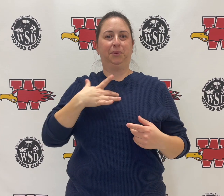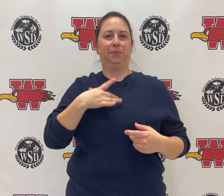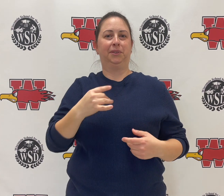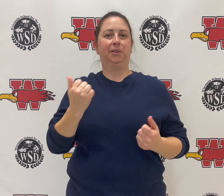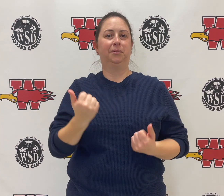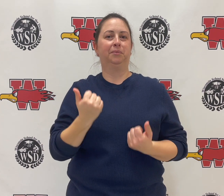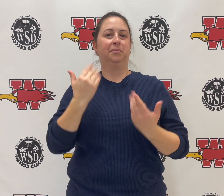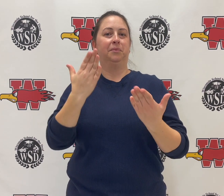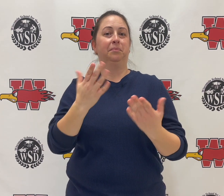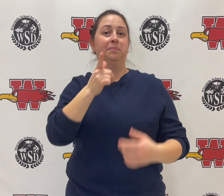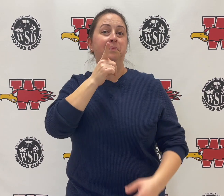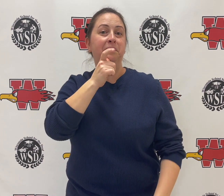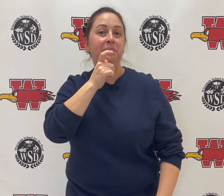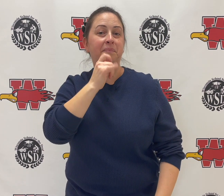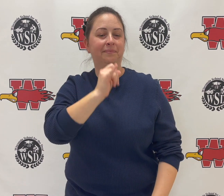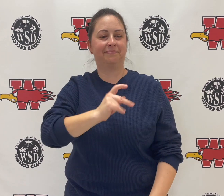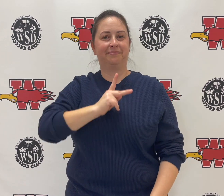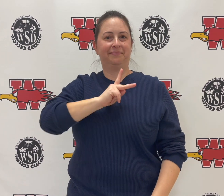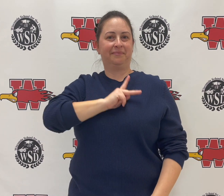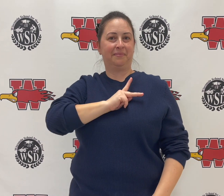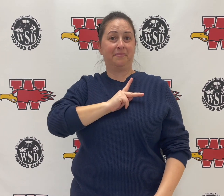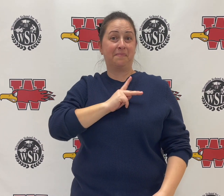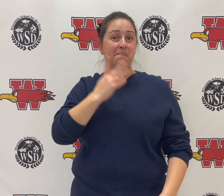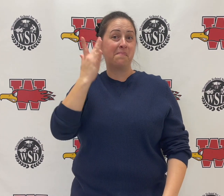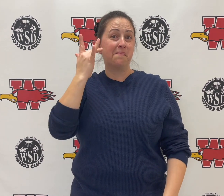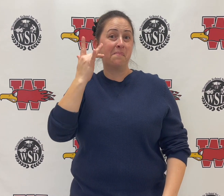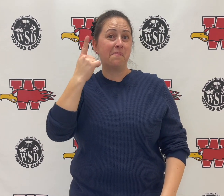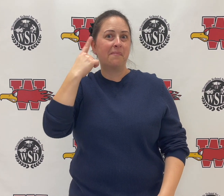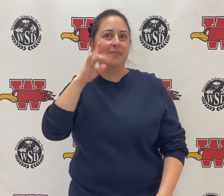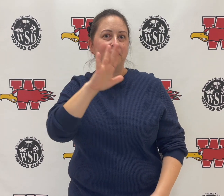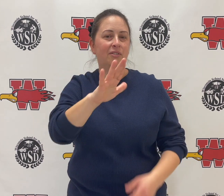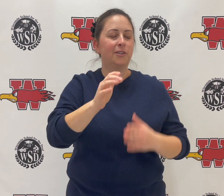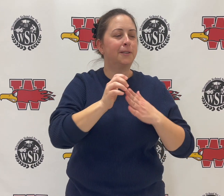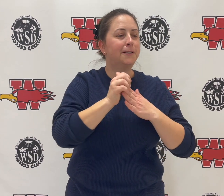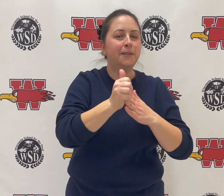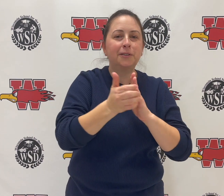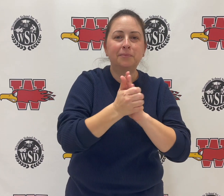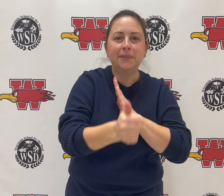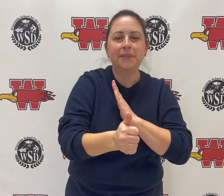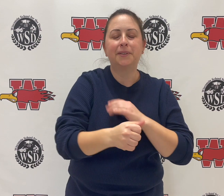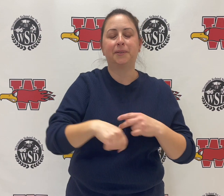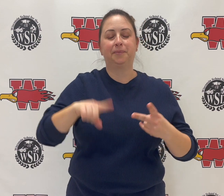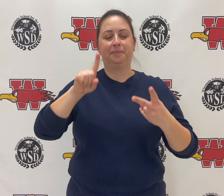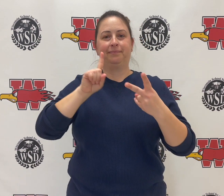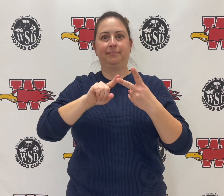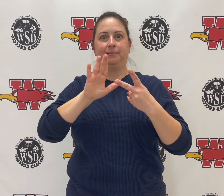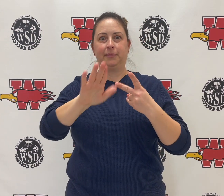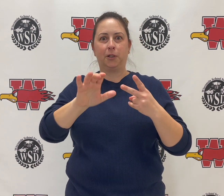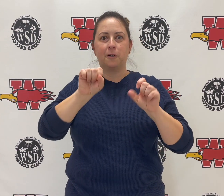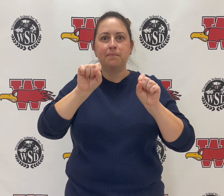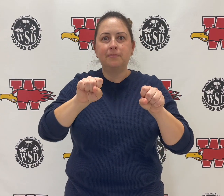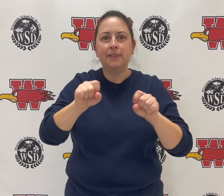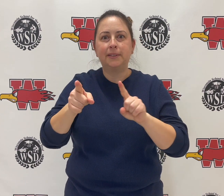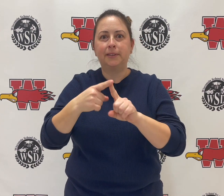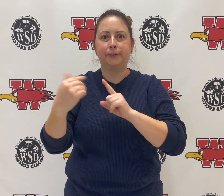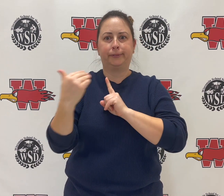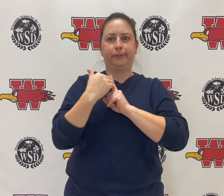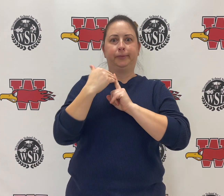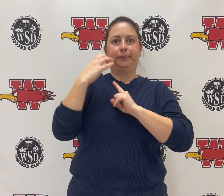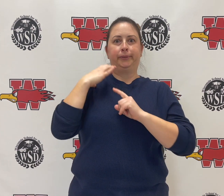And we would like to nominate Jessica Konkol. For her leadership skills. Her ability to remind the